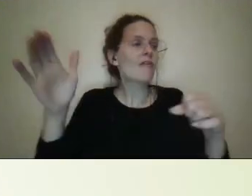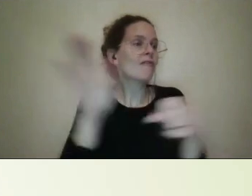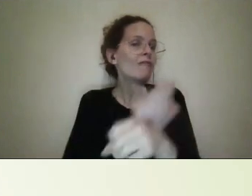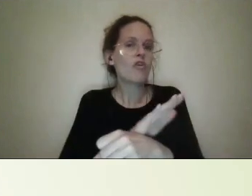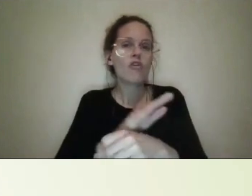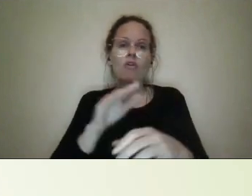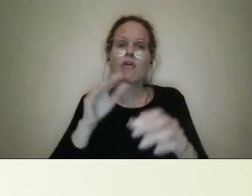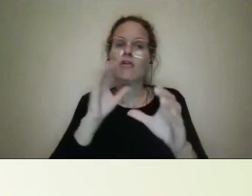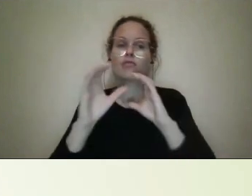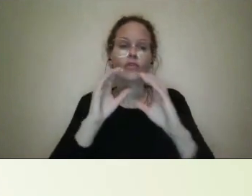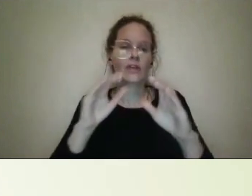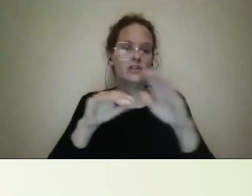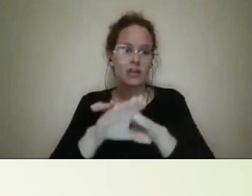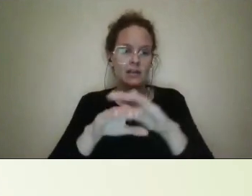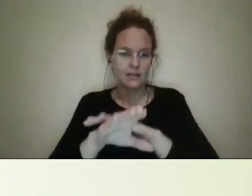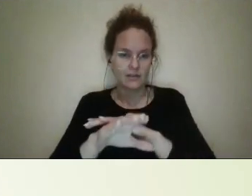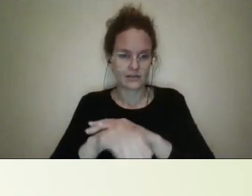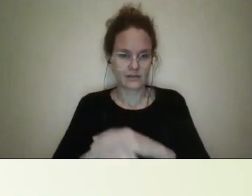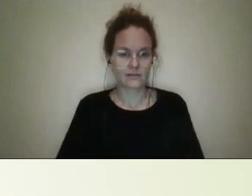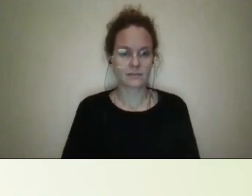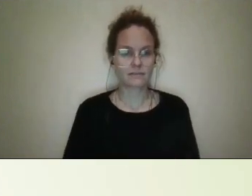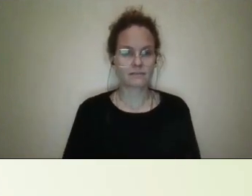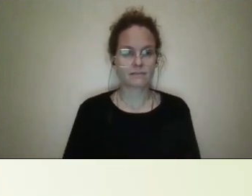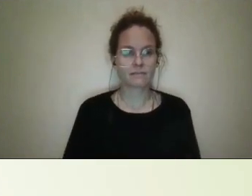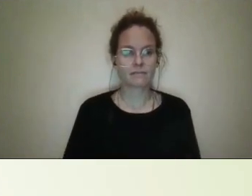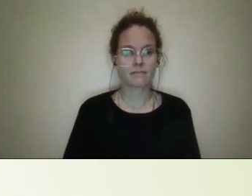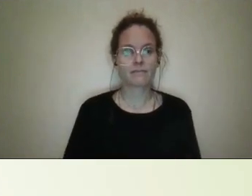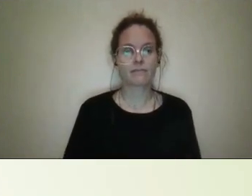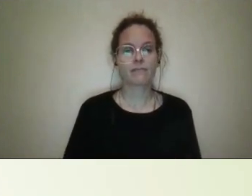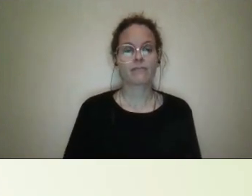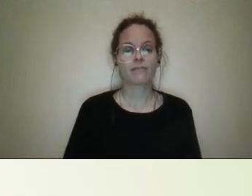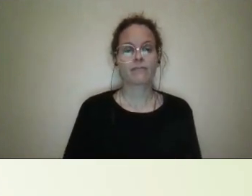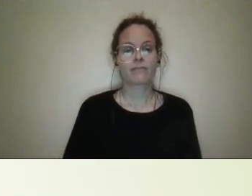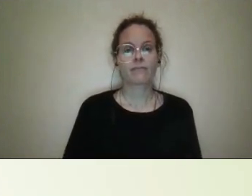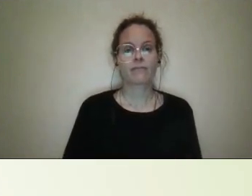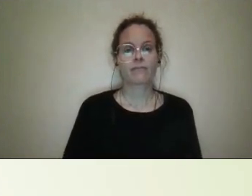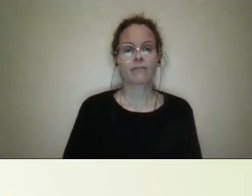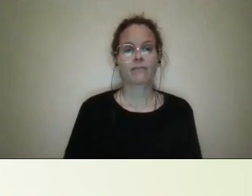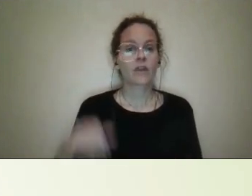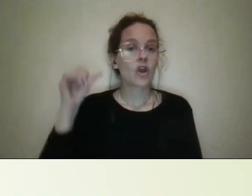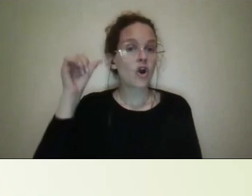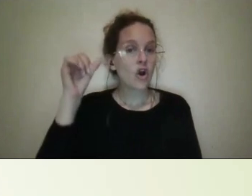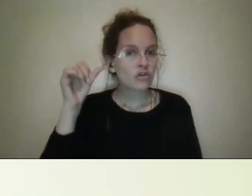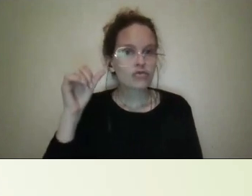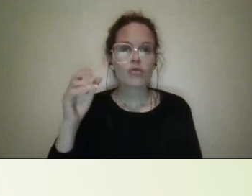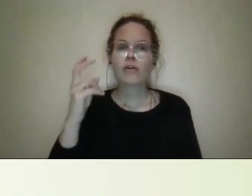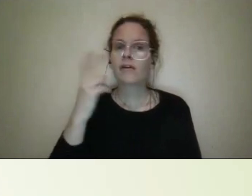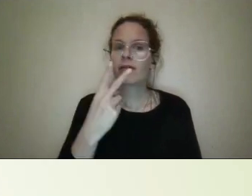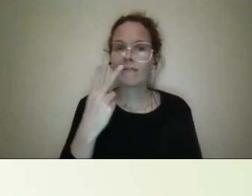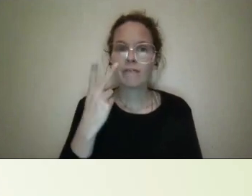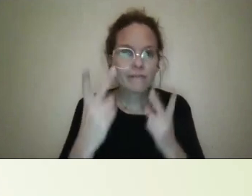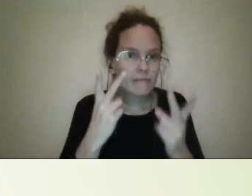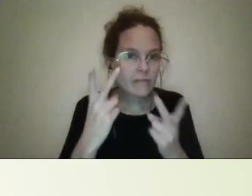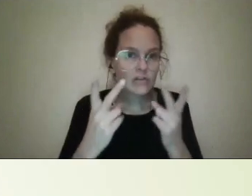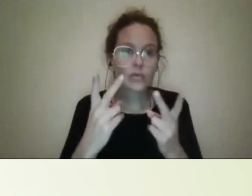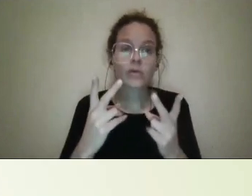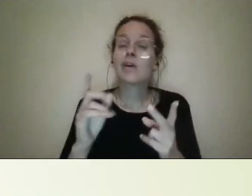visually, auditorily. That's a big communication piece.